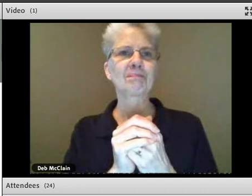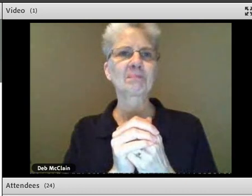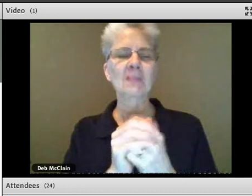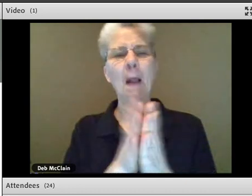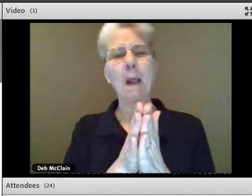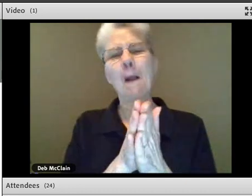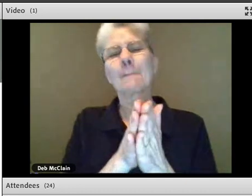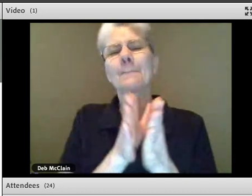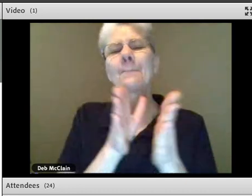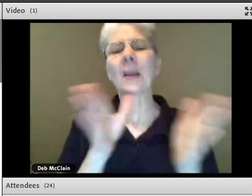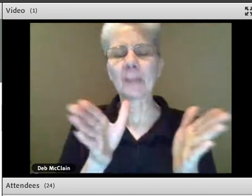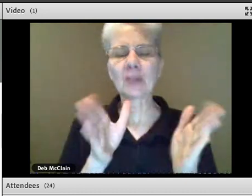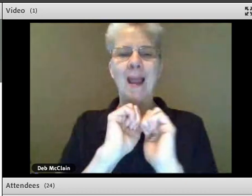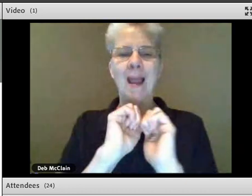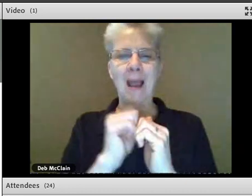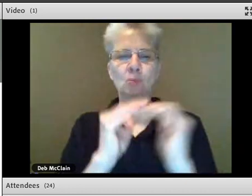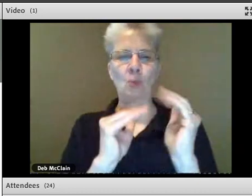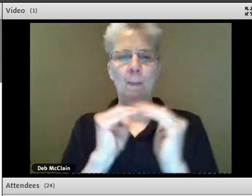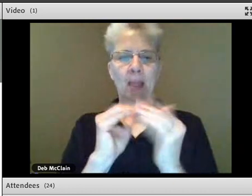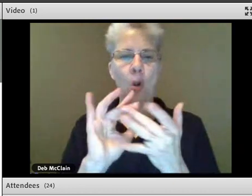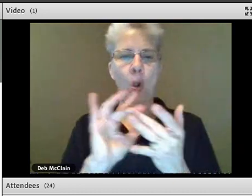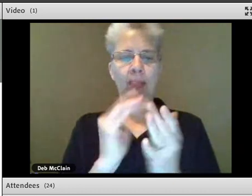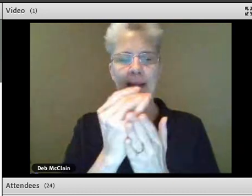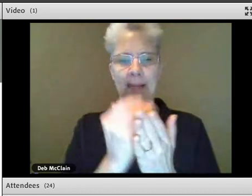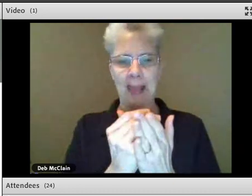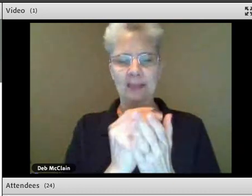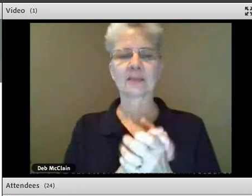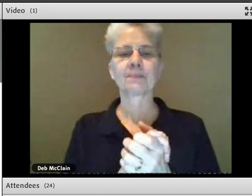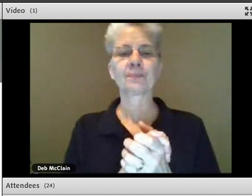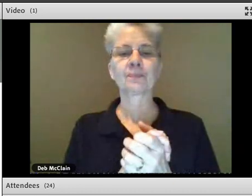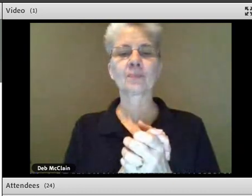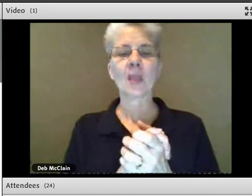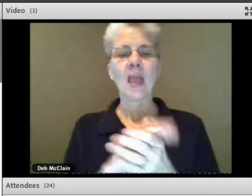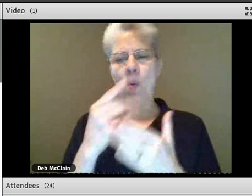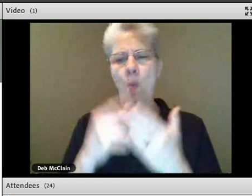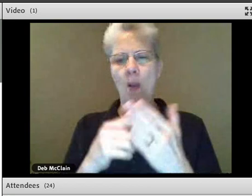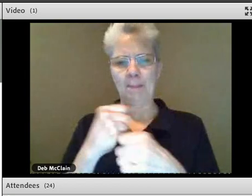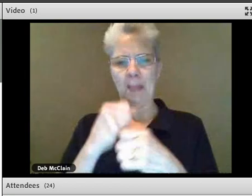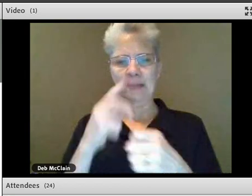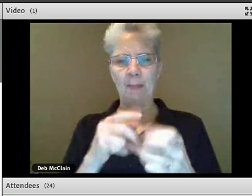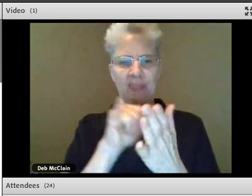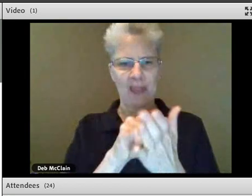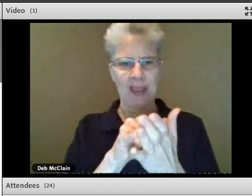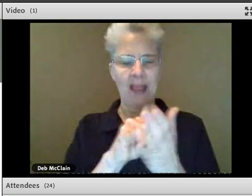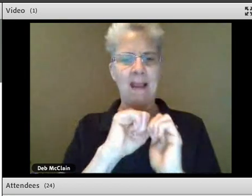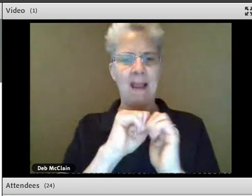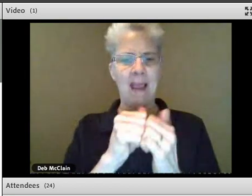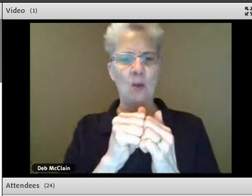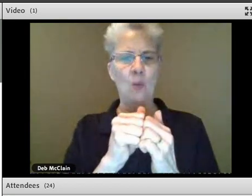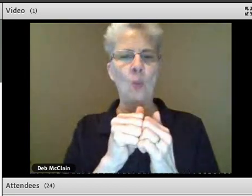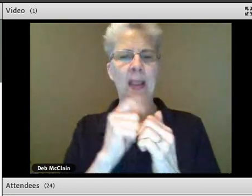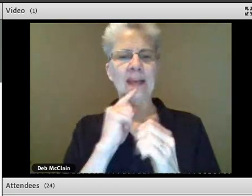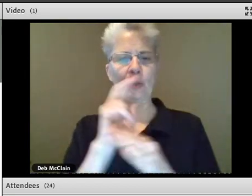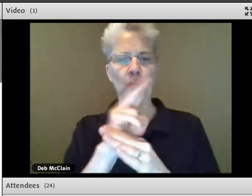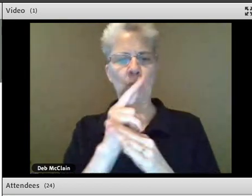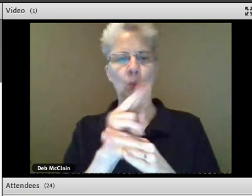of how to build an online class and the components of that, and how we can then leverage these types of tools to either grow our staff